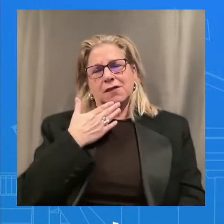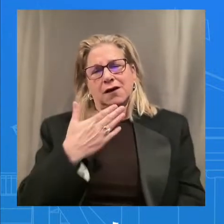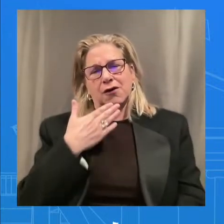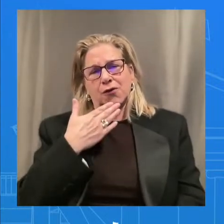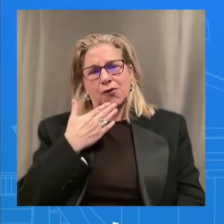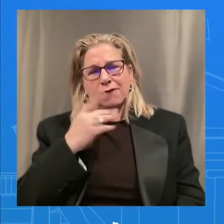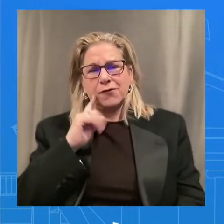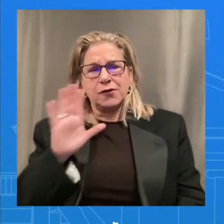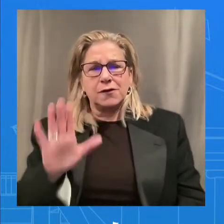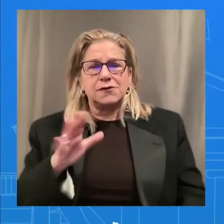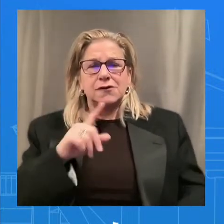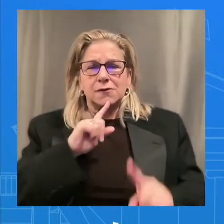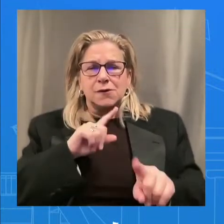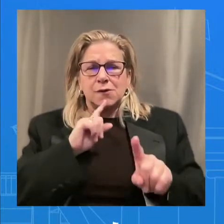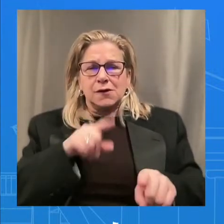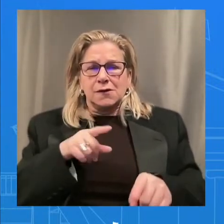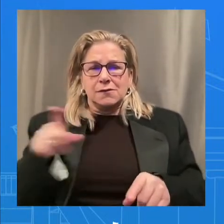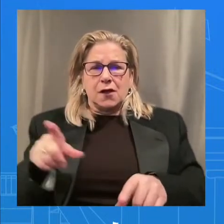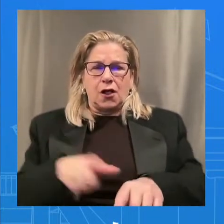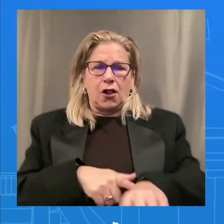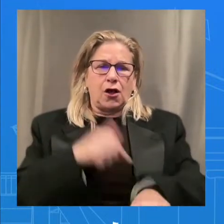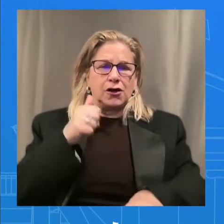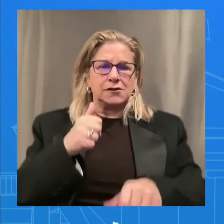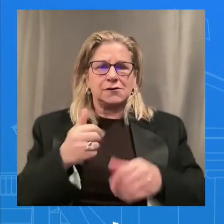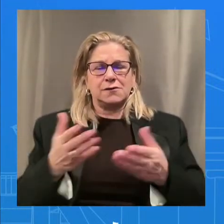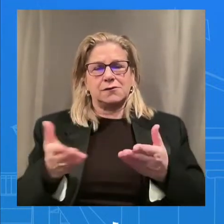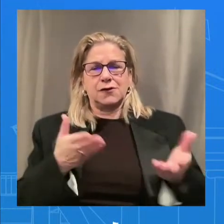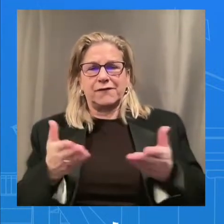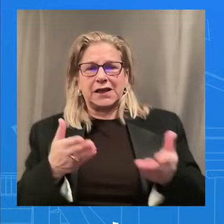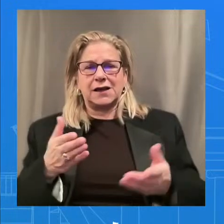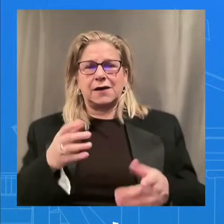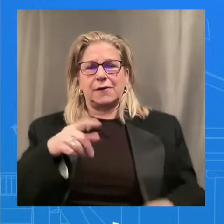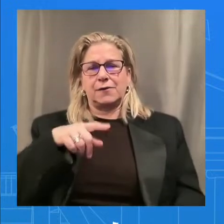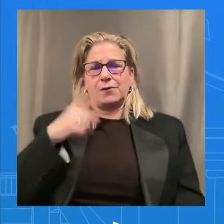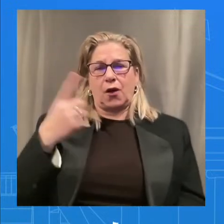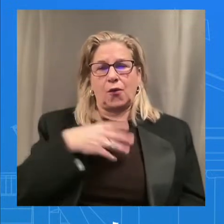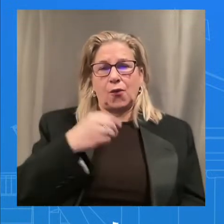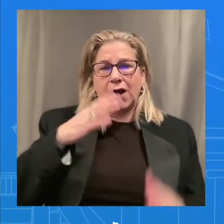Ms. Jean-Pierre: Okay. Yes, ma’am. The Press: Yes. Ms. Jean-Pierre: Correct. Correction made at the podium.